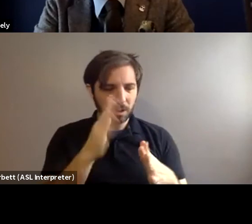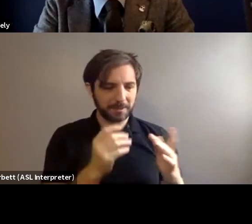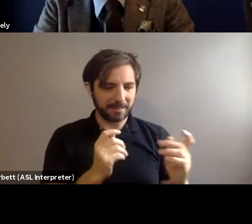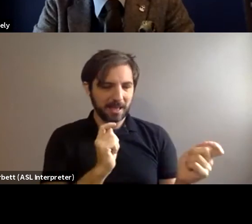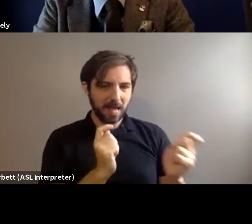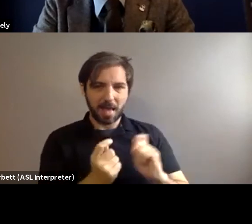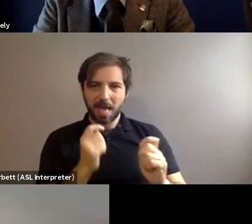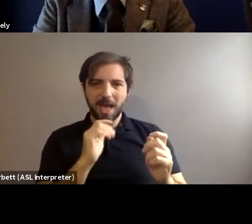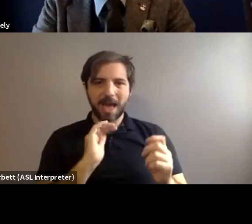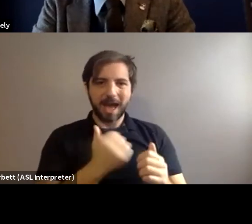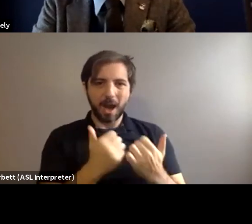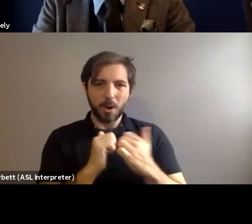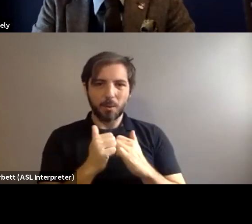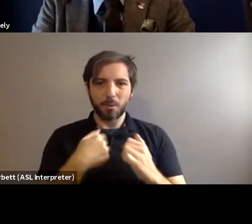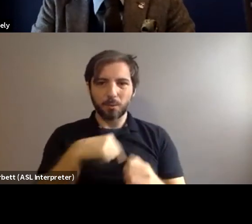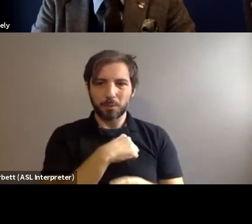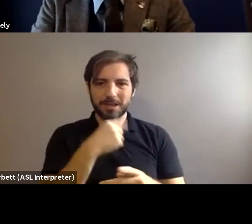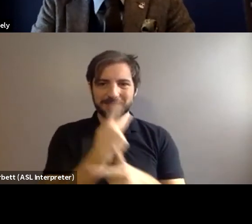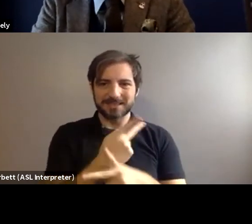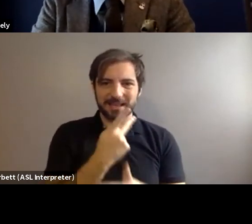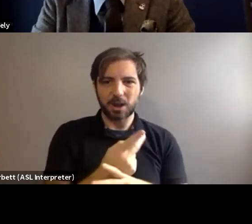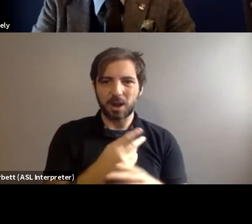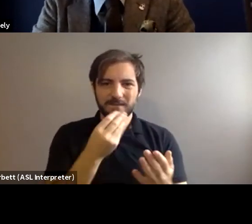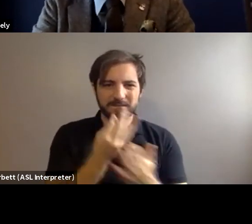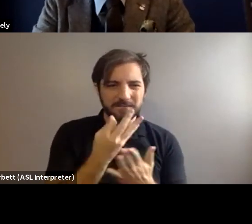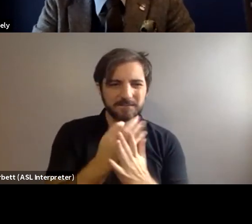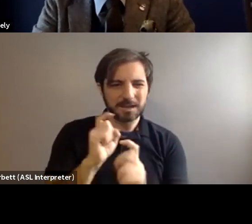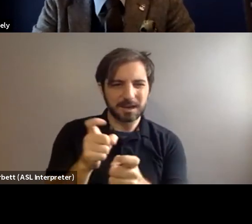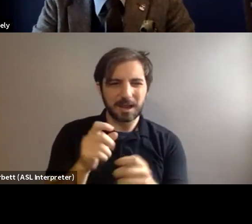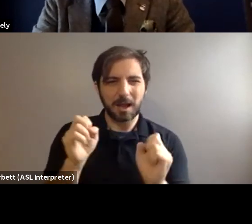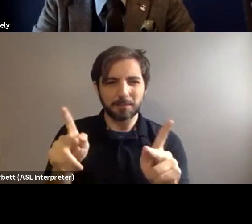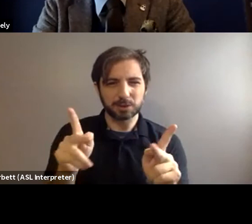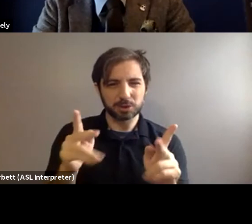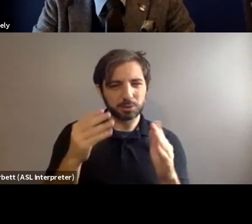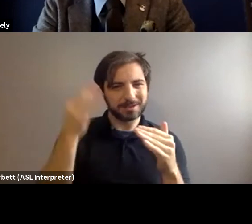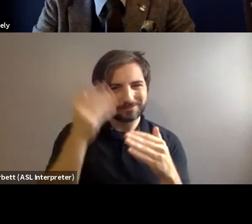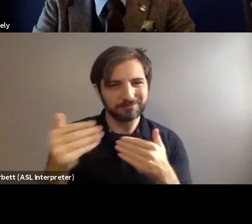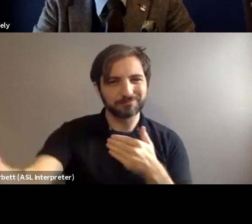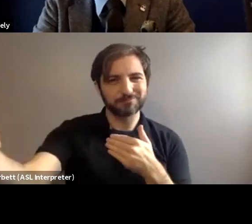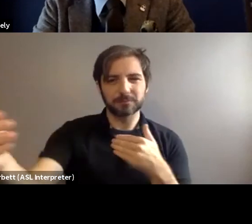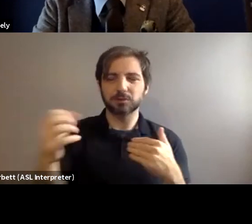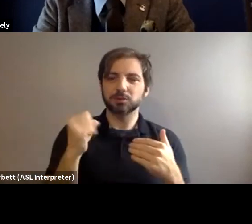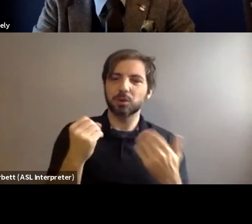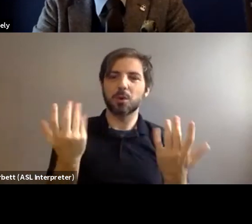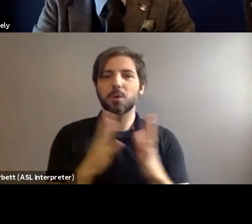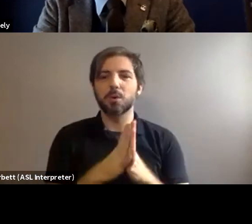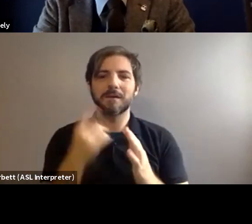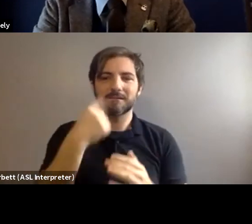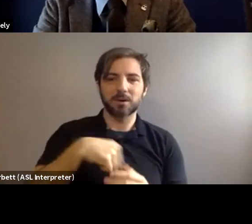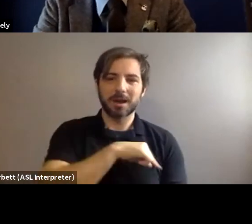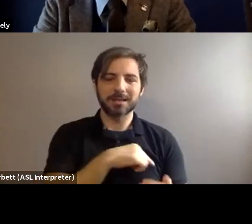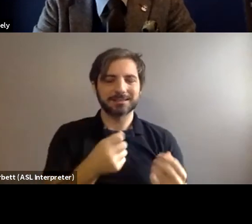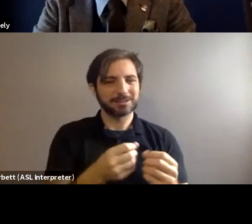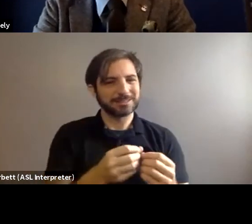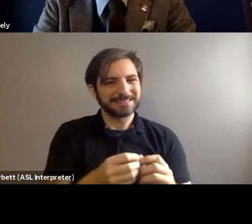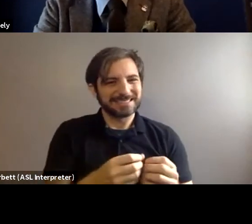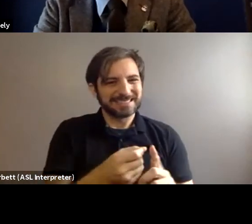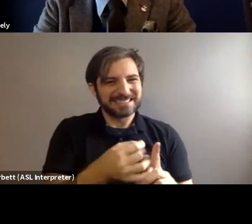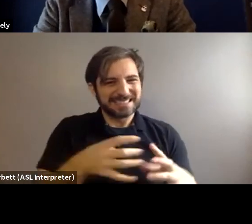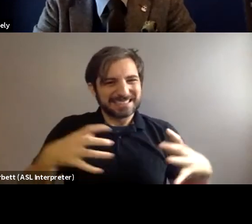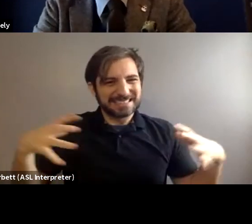our funding uh opportunities um are based on so just for us just expanding that knowledge